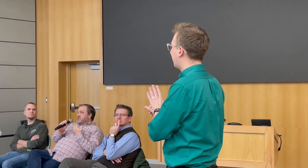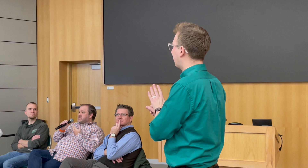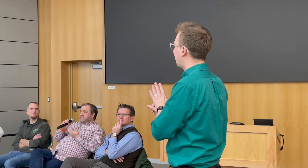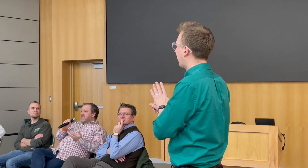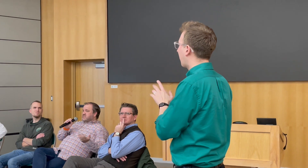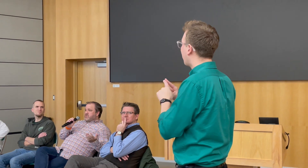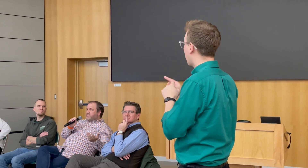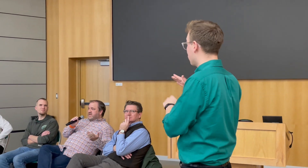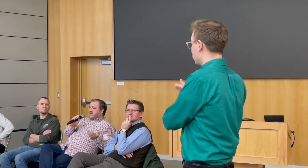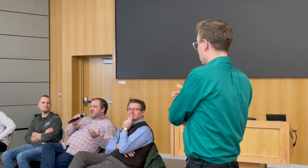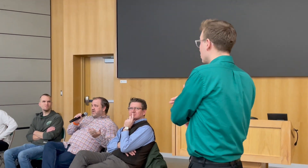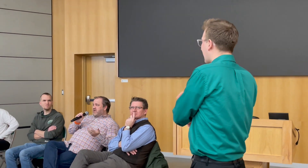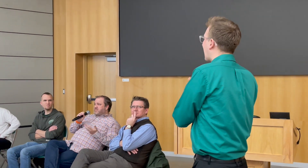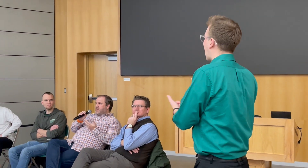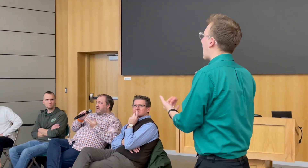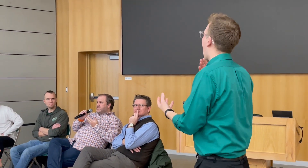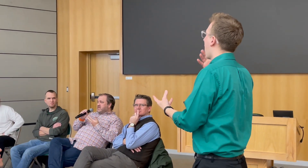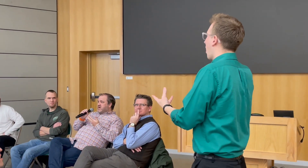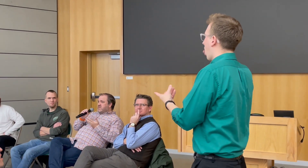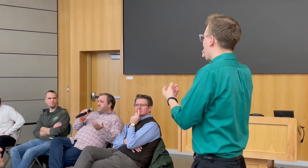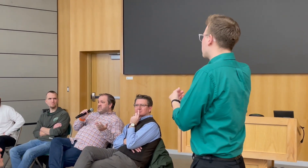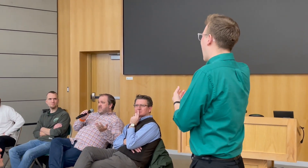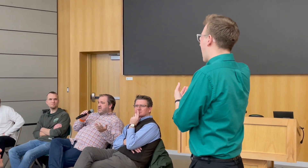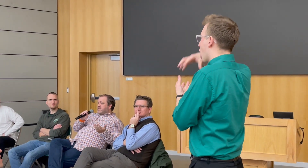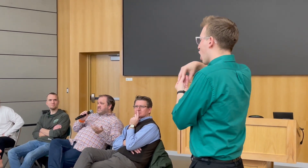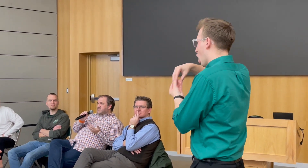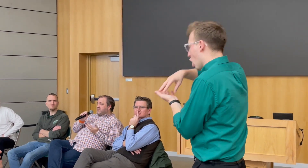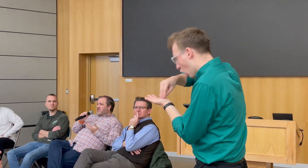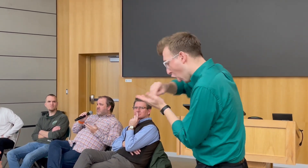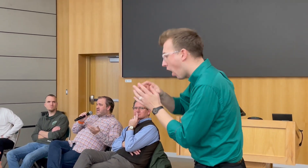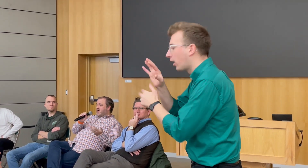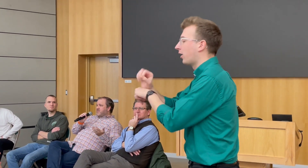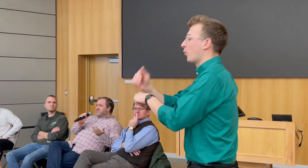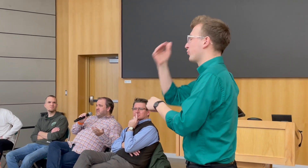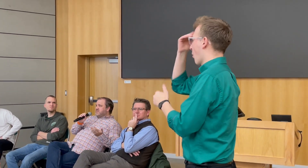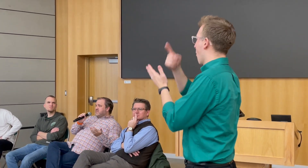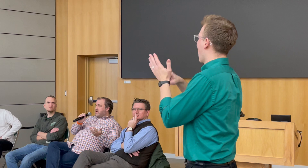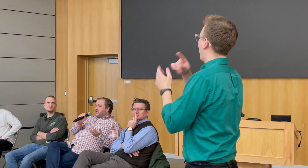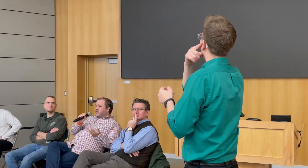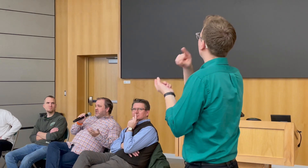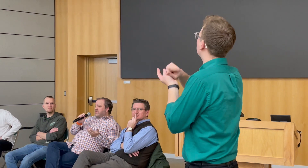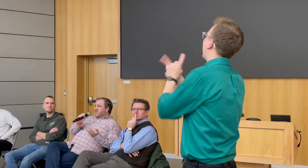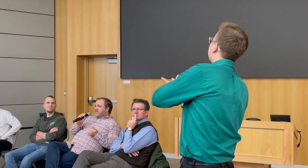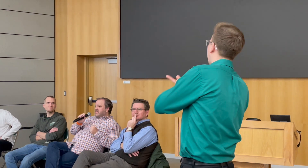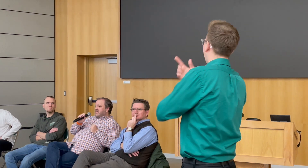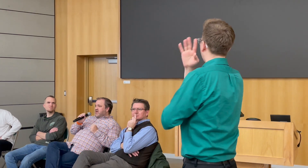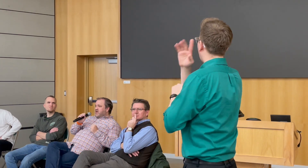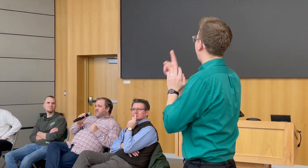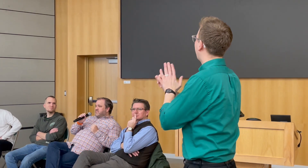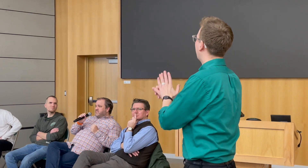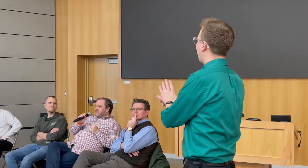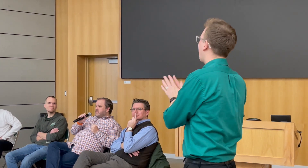music sounds perfect to me I love music I listen to it all the time I'm good too um